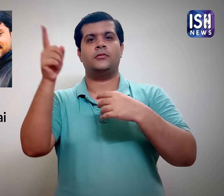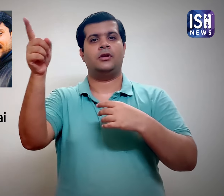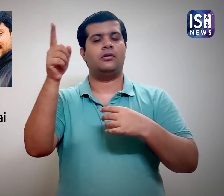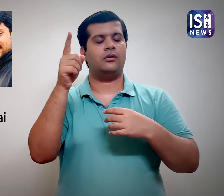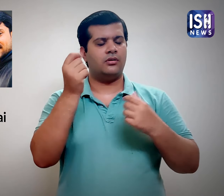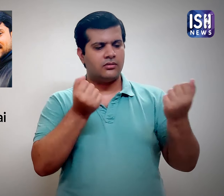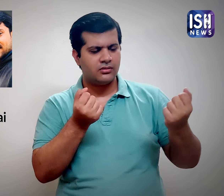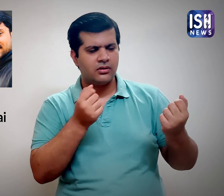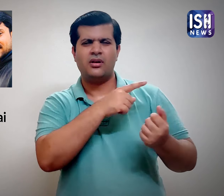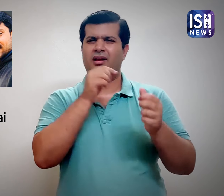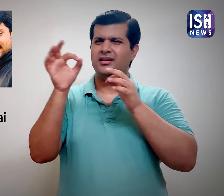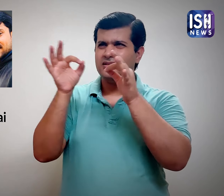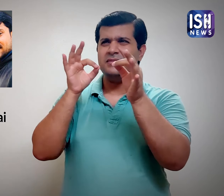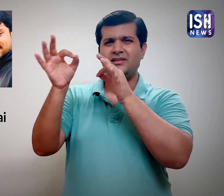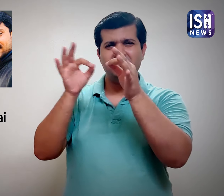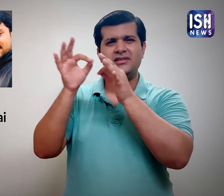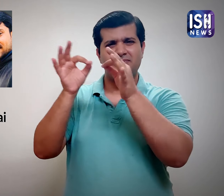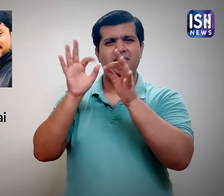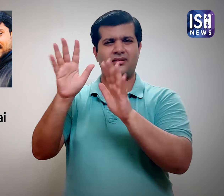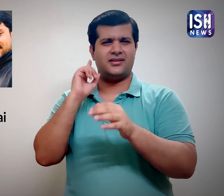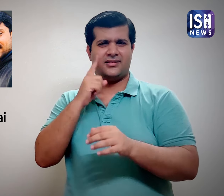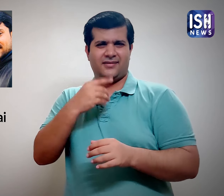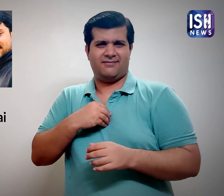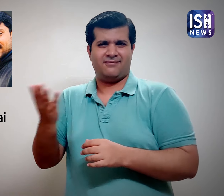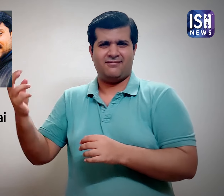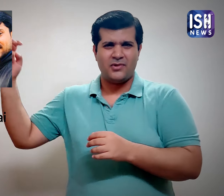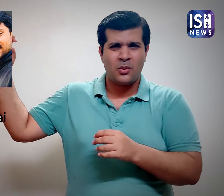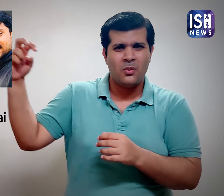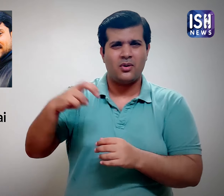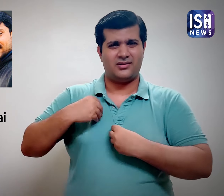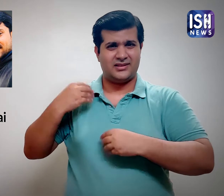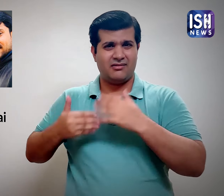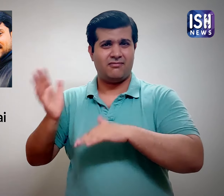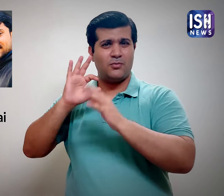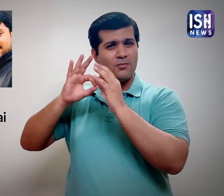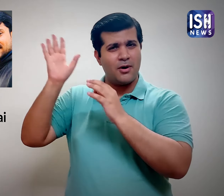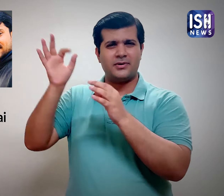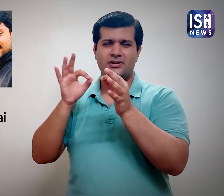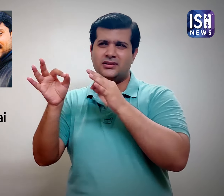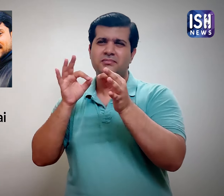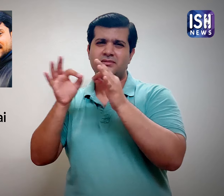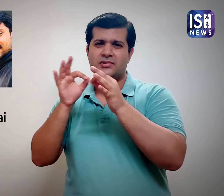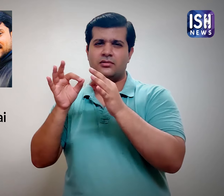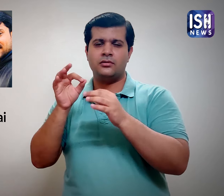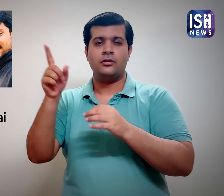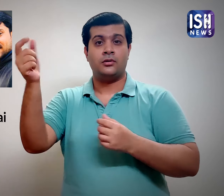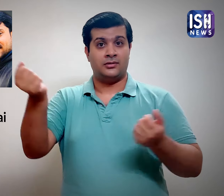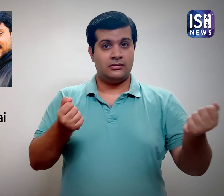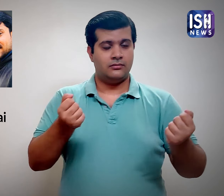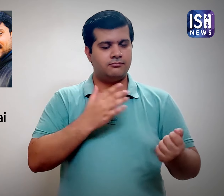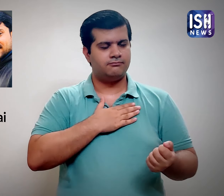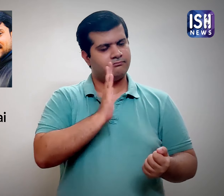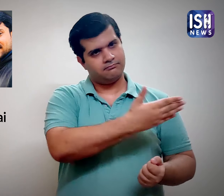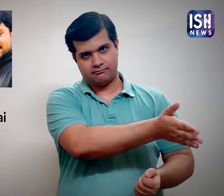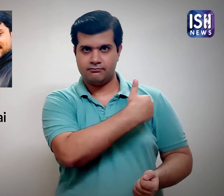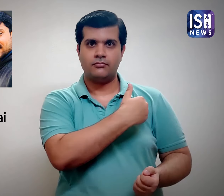Bablu explained to the Driver, that a Deaf man had struggled and walked all the way from Mumbai. After a lot of explaining, the driver finally accepted and asked Sachin to hop on.